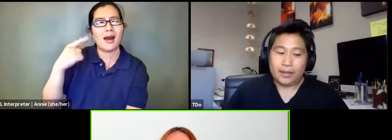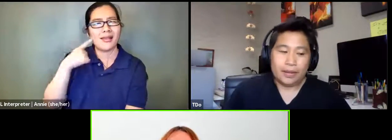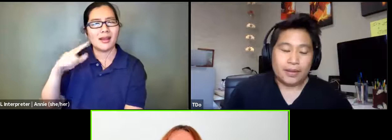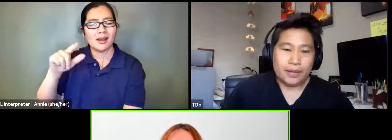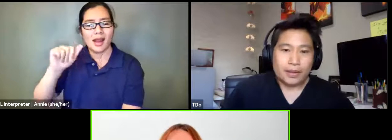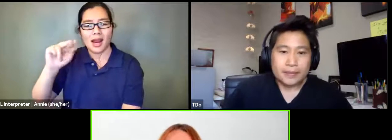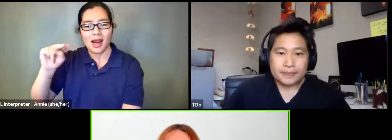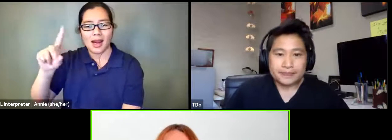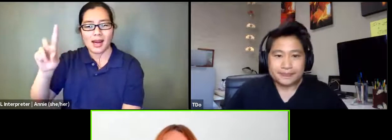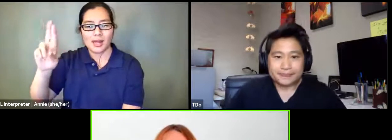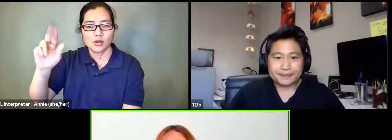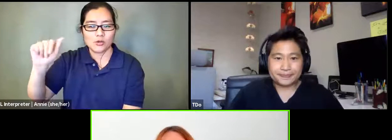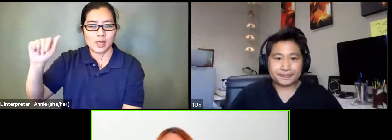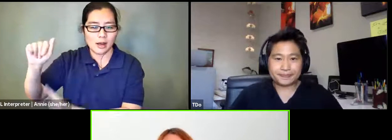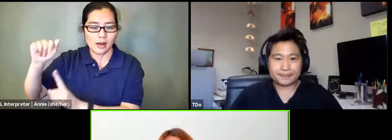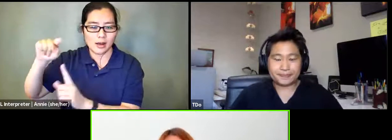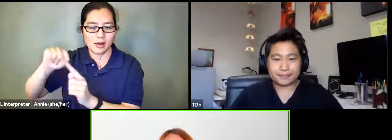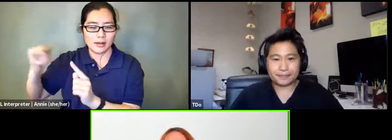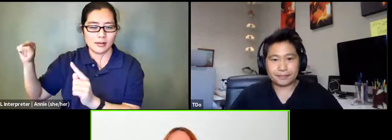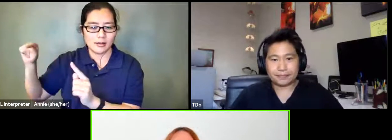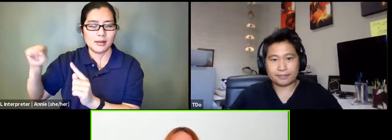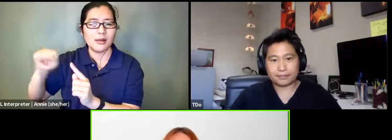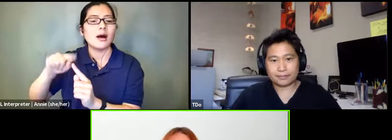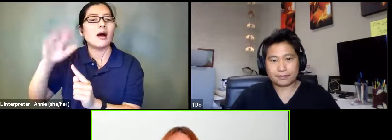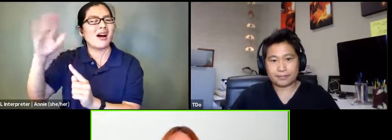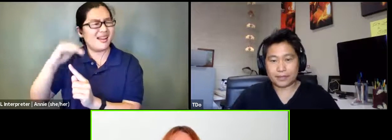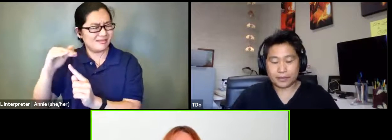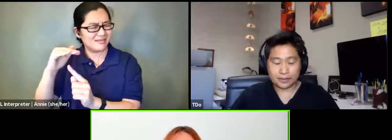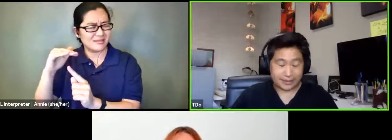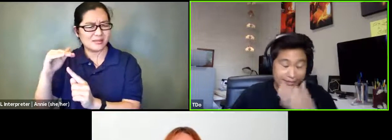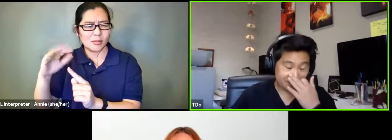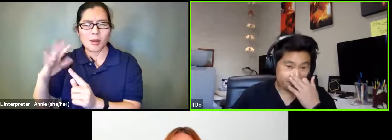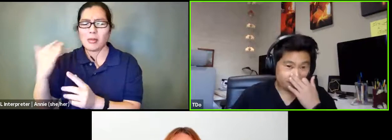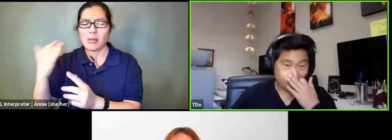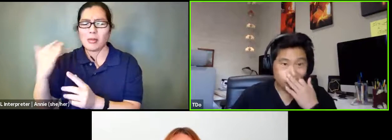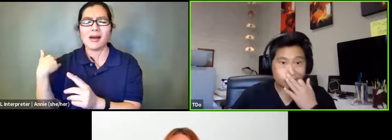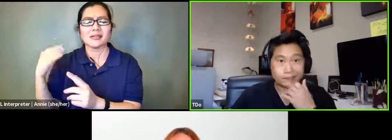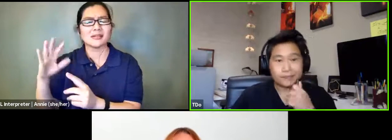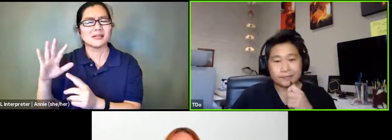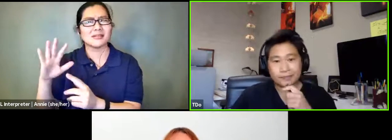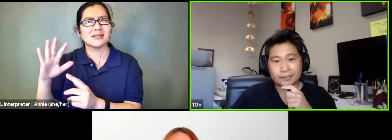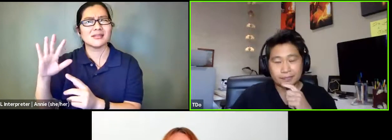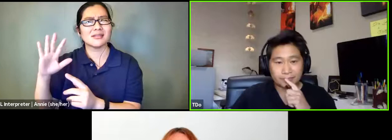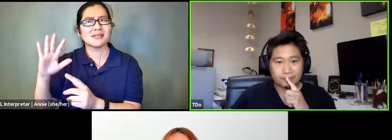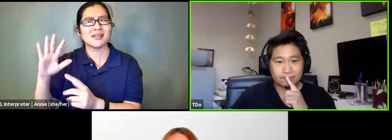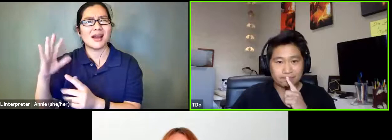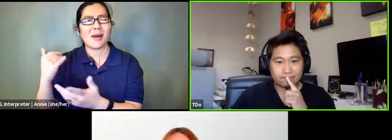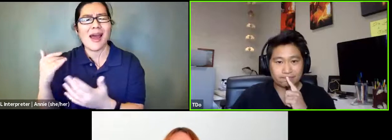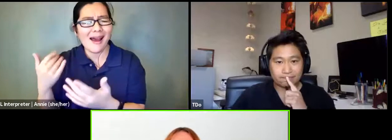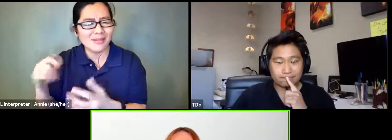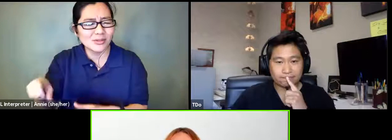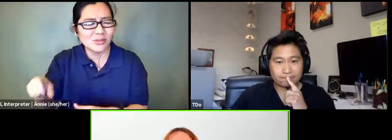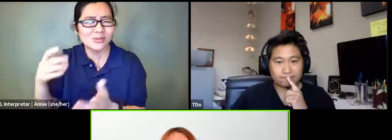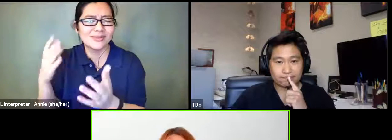people of color face in the workplace and the discrimination you face in the workplace. Then